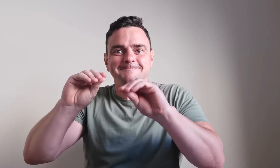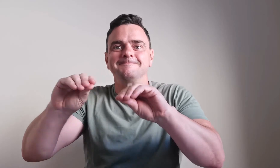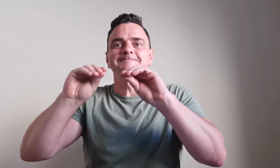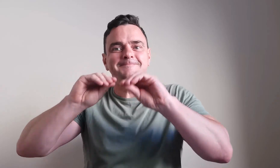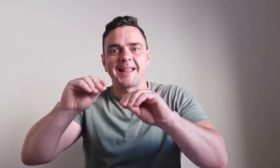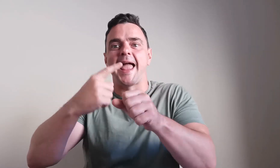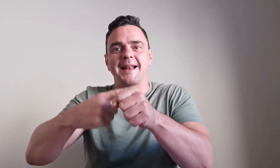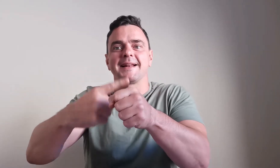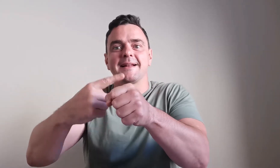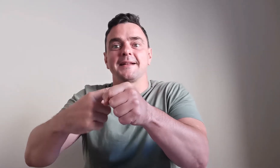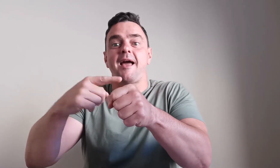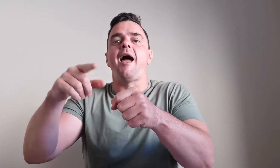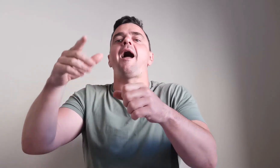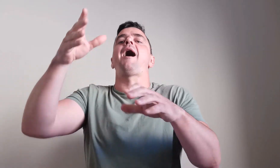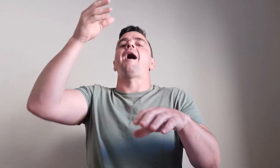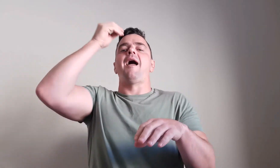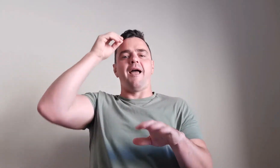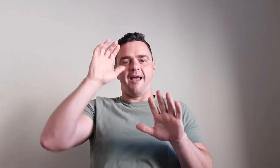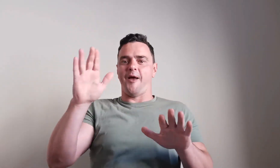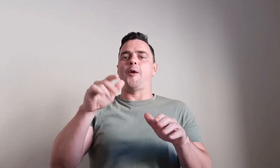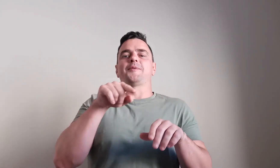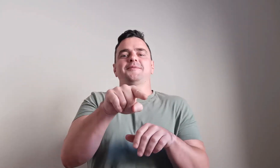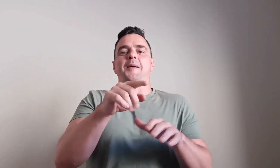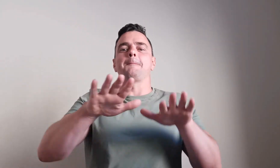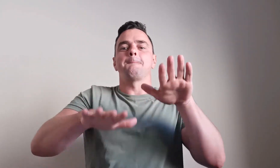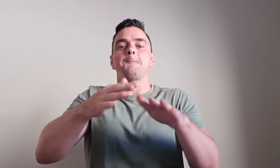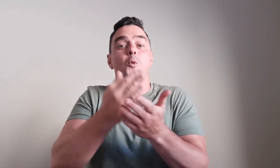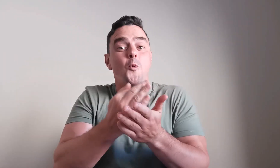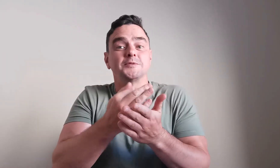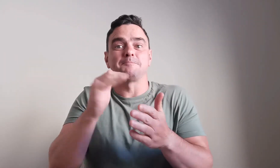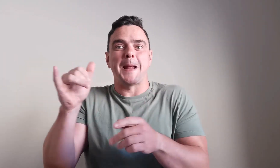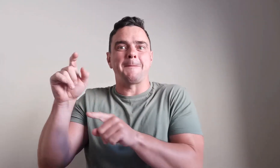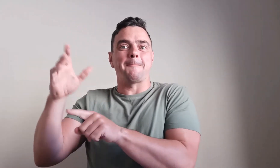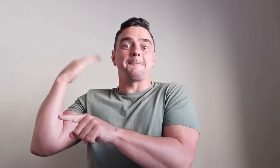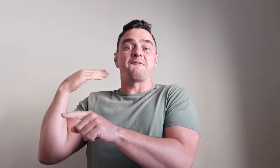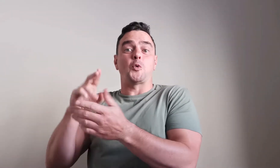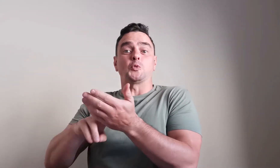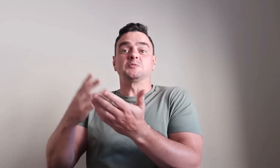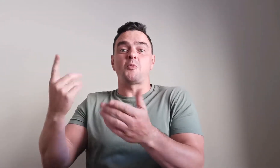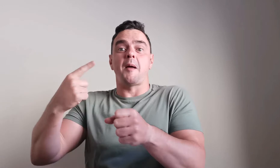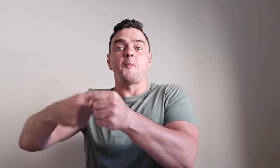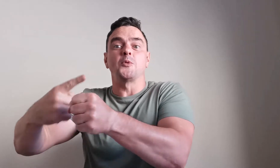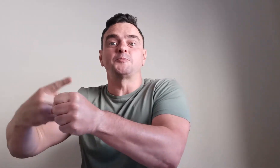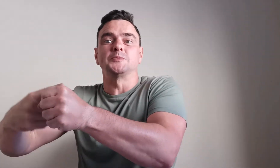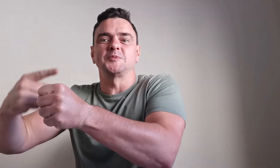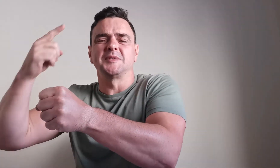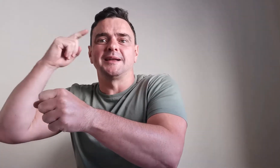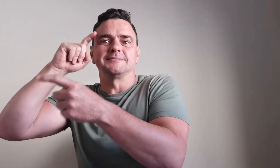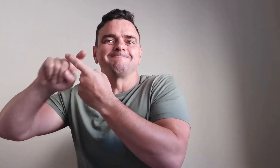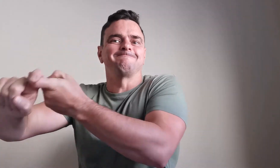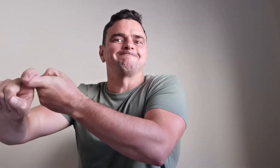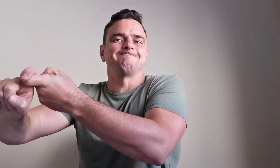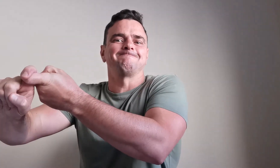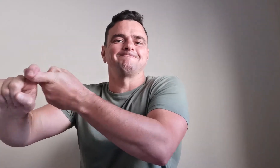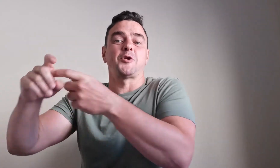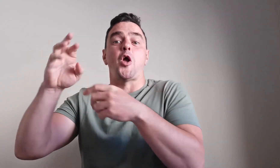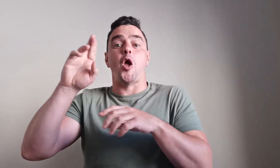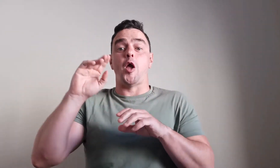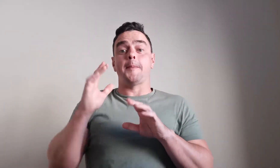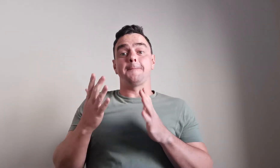that students using the sign for 'mode', based on the sign for 'again', for example, will eventually begin using the